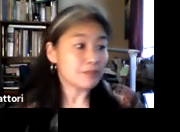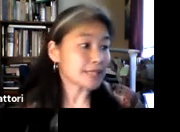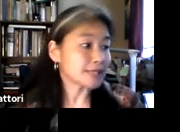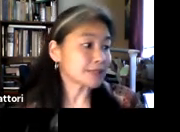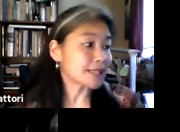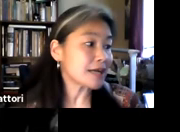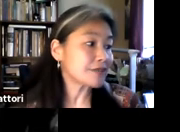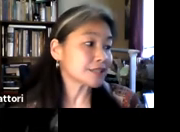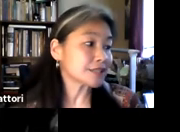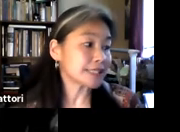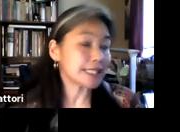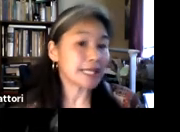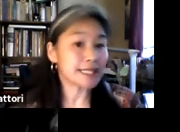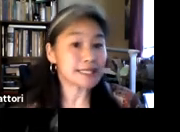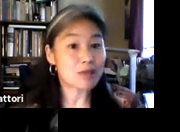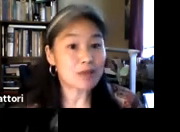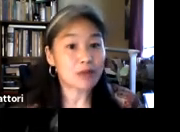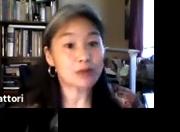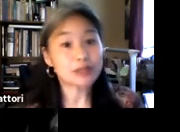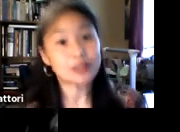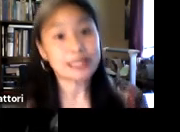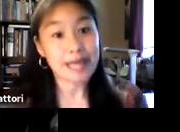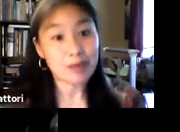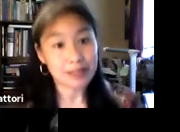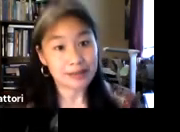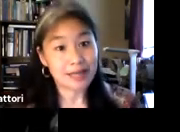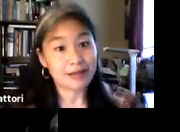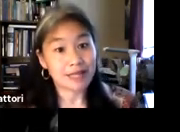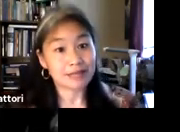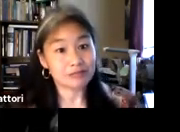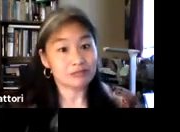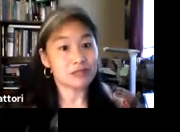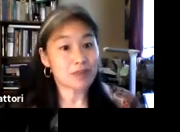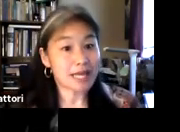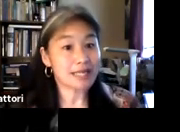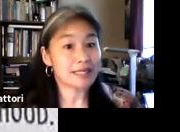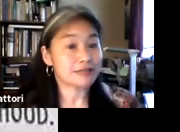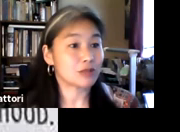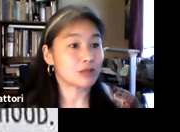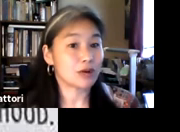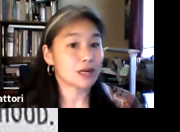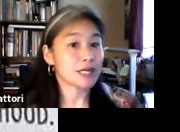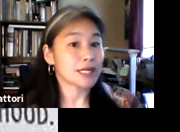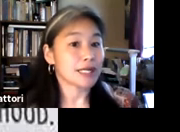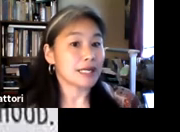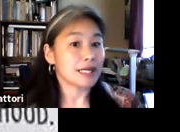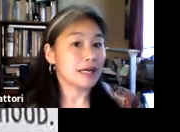the new exhibit is called righting wrongs Japanese Americans in World War and World War Two. It is a traveling